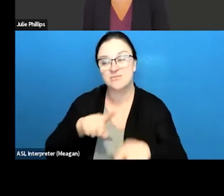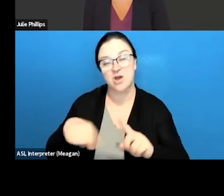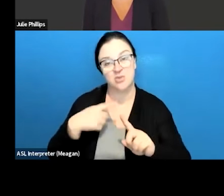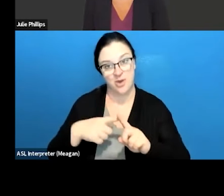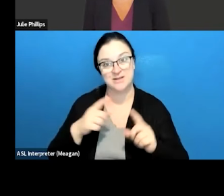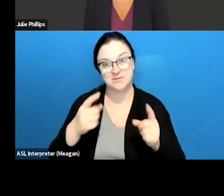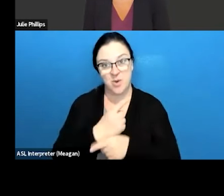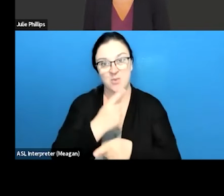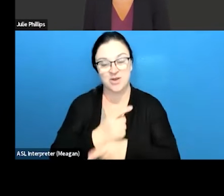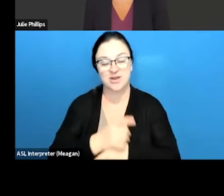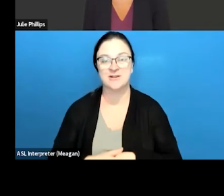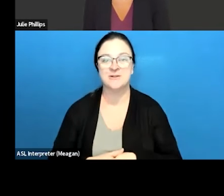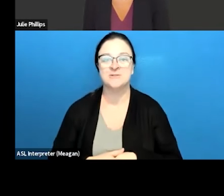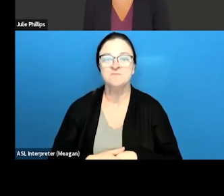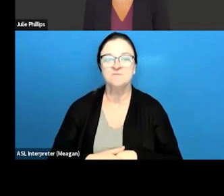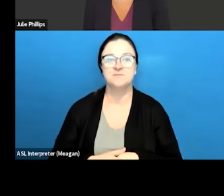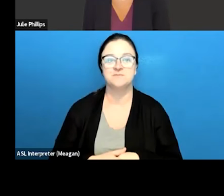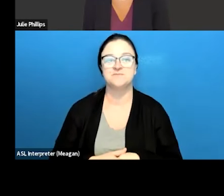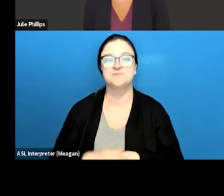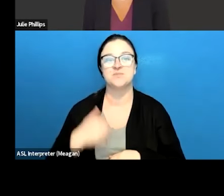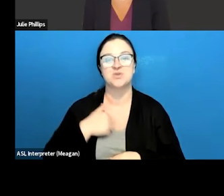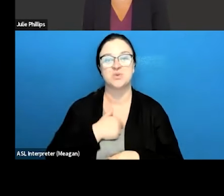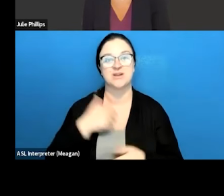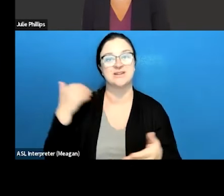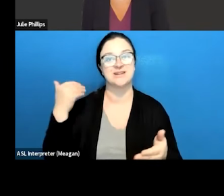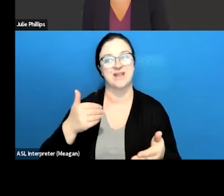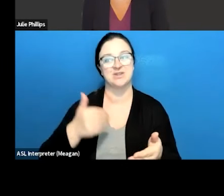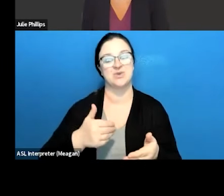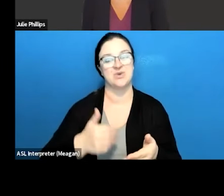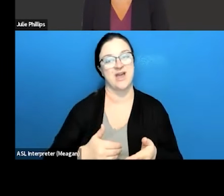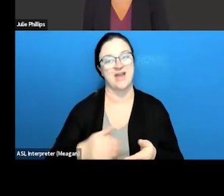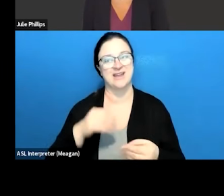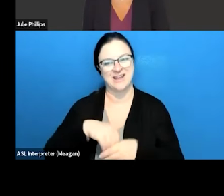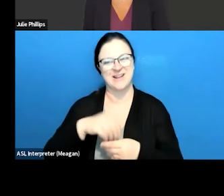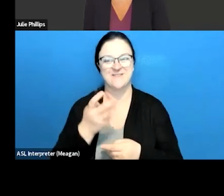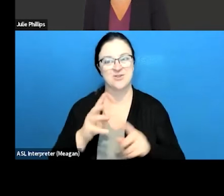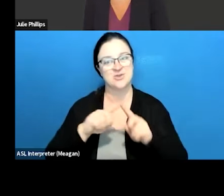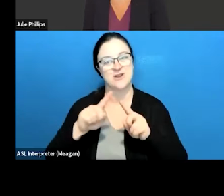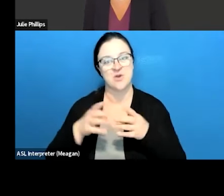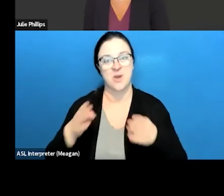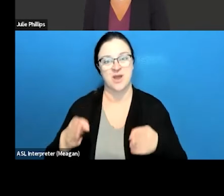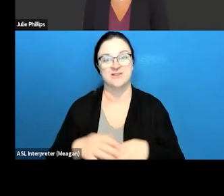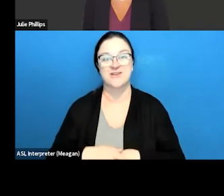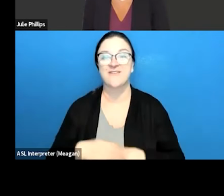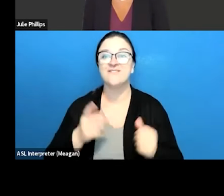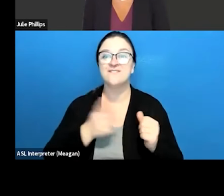And so we're approaching that in a couple of different ways. First, I will say that we're very fortunate